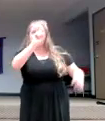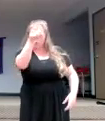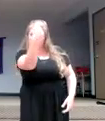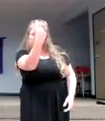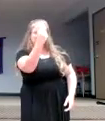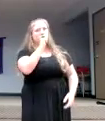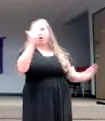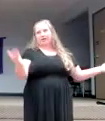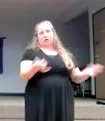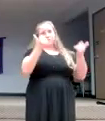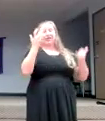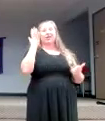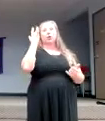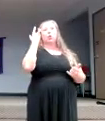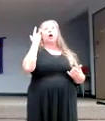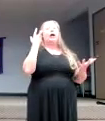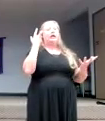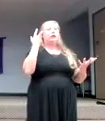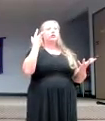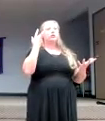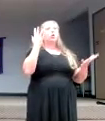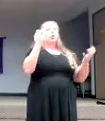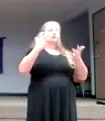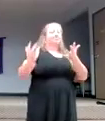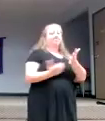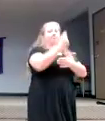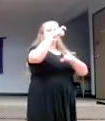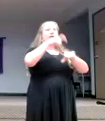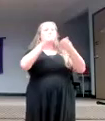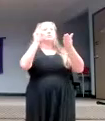Q&A here today because we would like to take that time to sign the forms. Have you guys